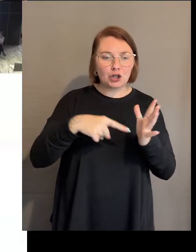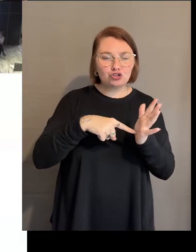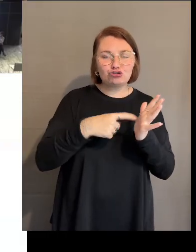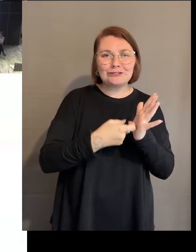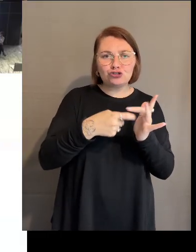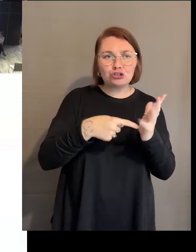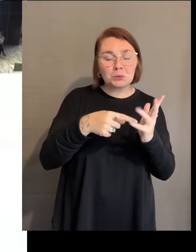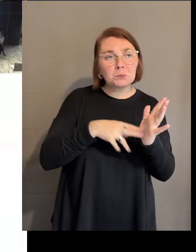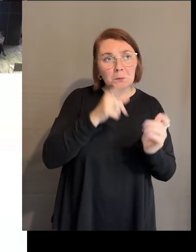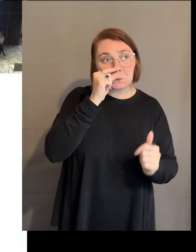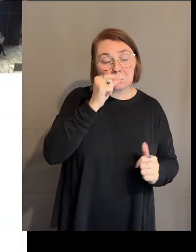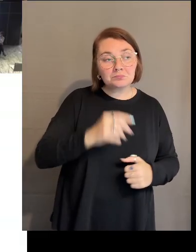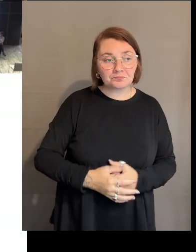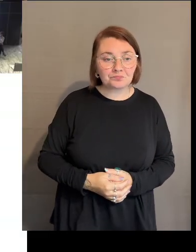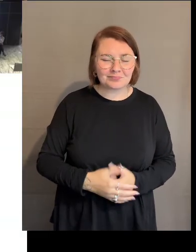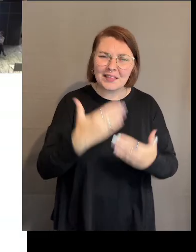Thank you so much for these suggestions.